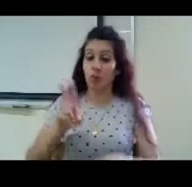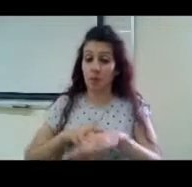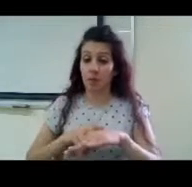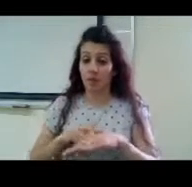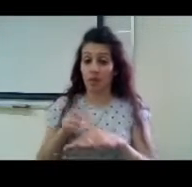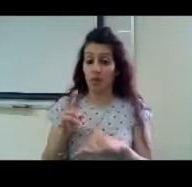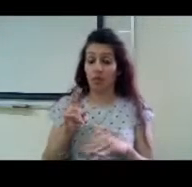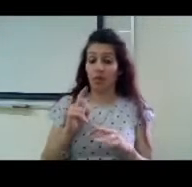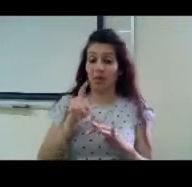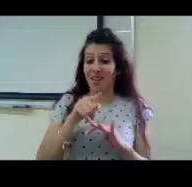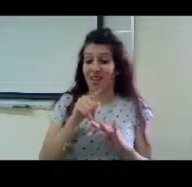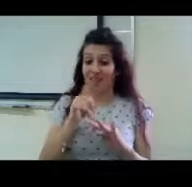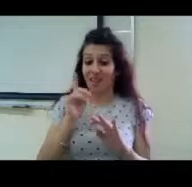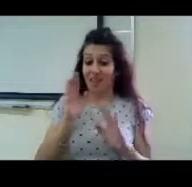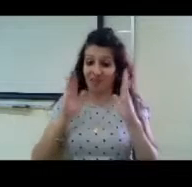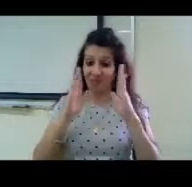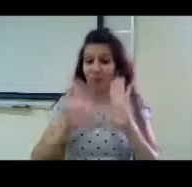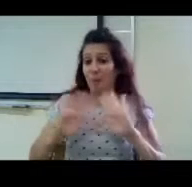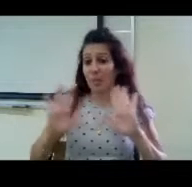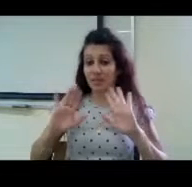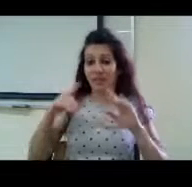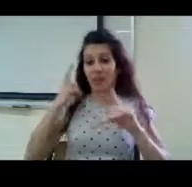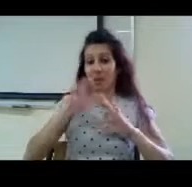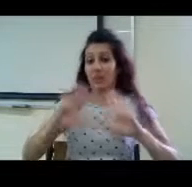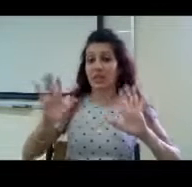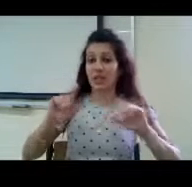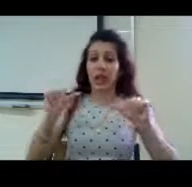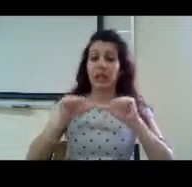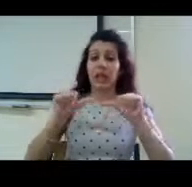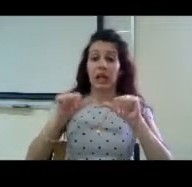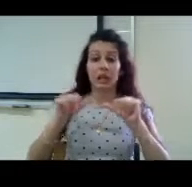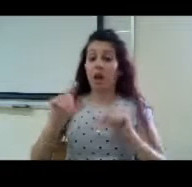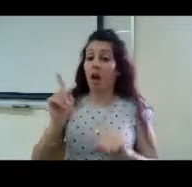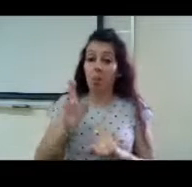considerations given for learning in these contexts one thing that's